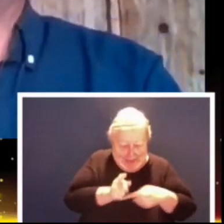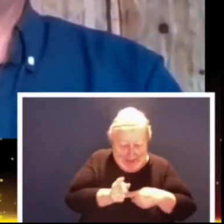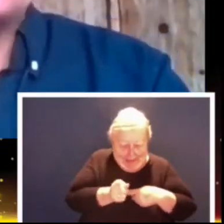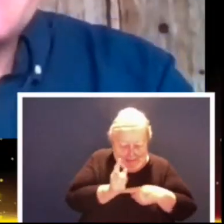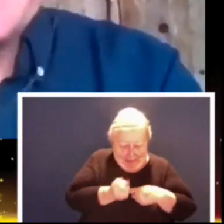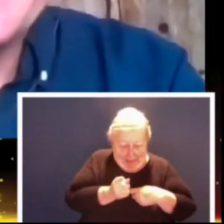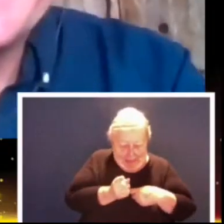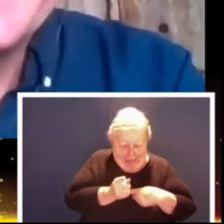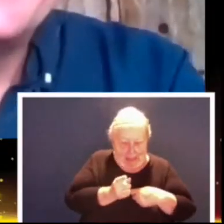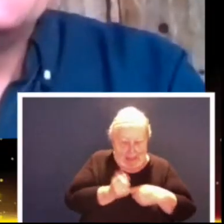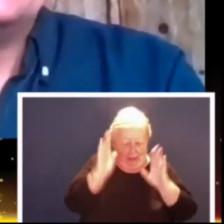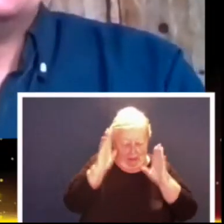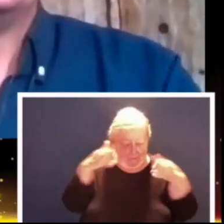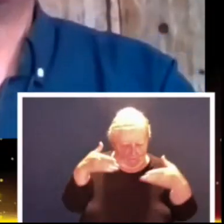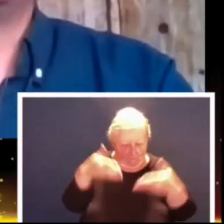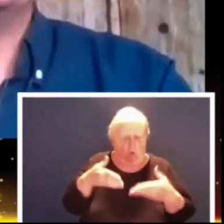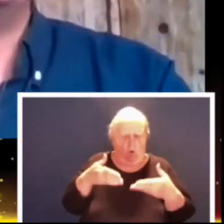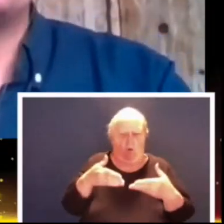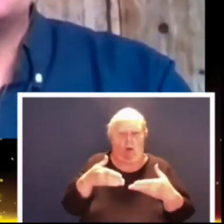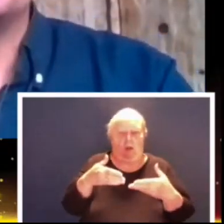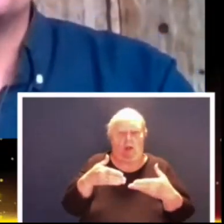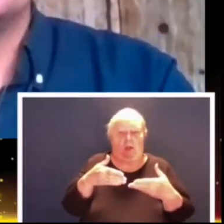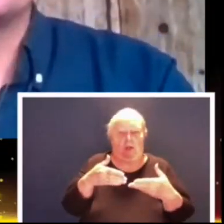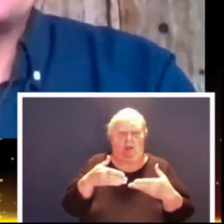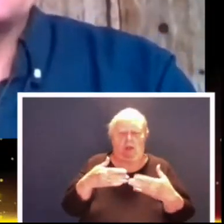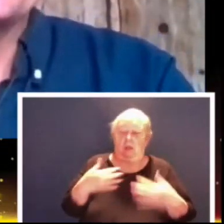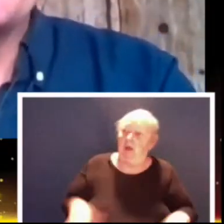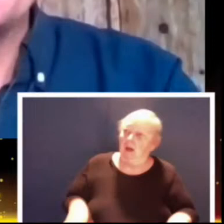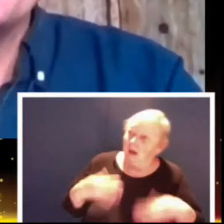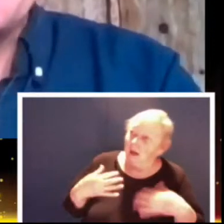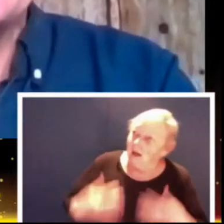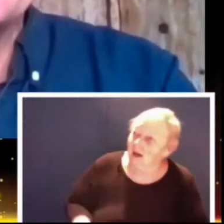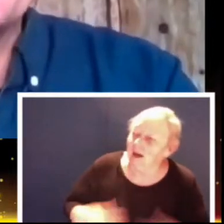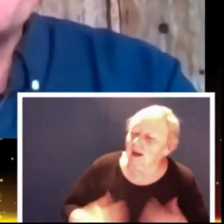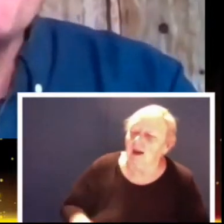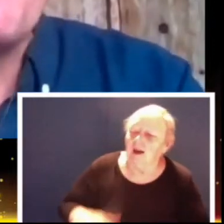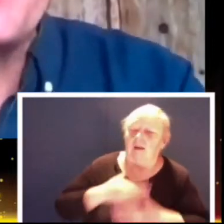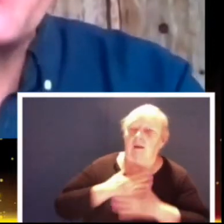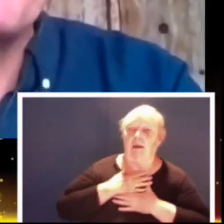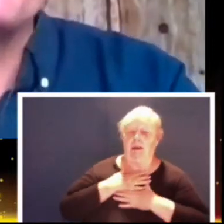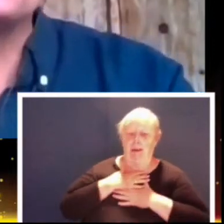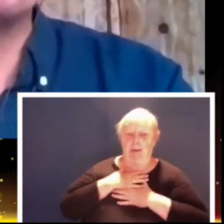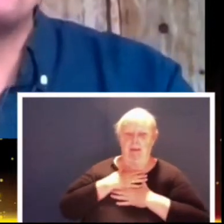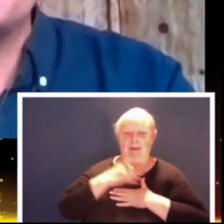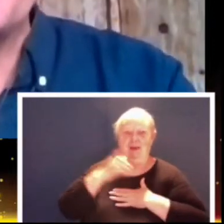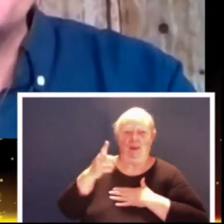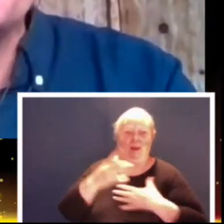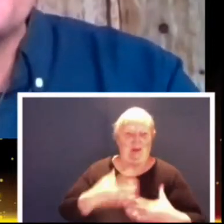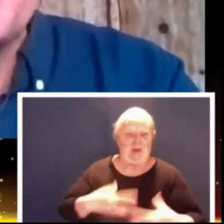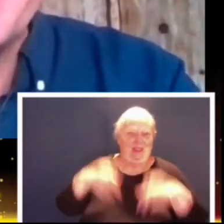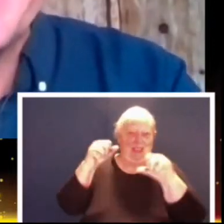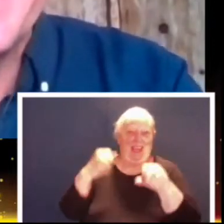Yes, uh, wow, well gosh I think you've taken us through a birth and we've midwifed a new world